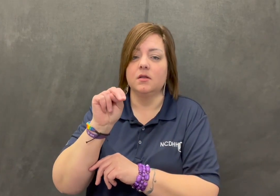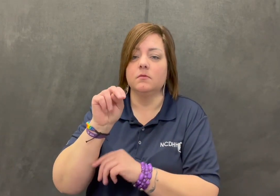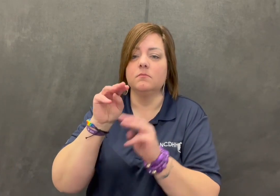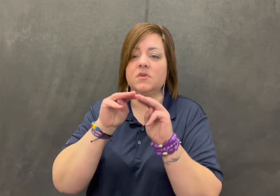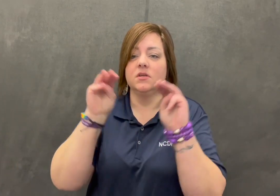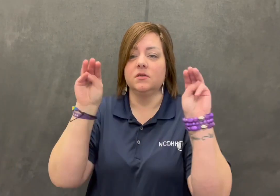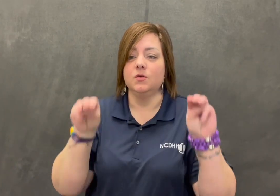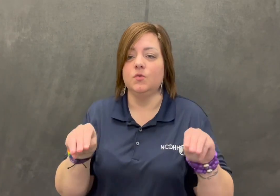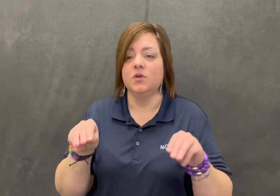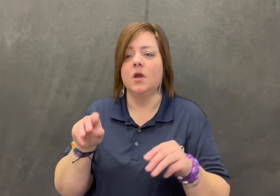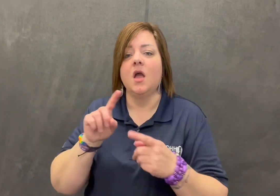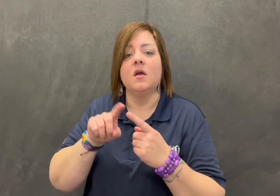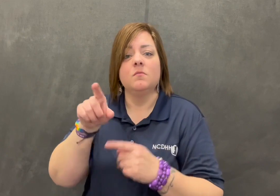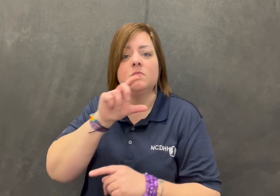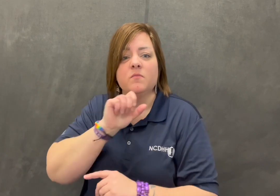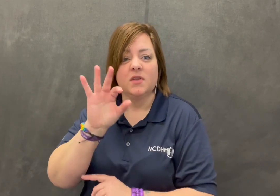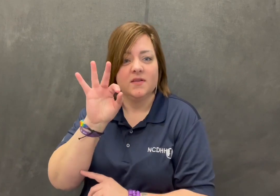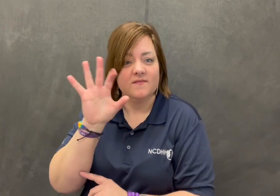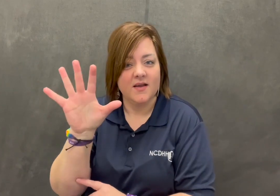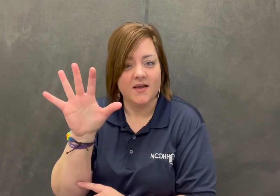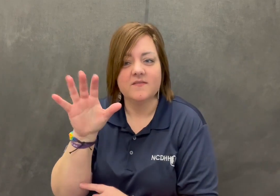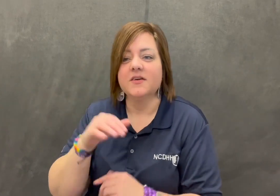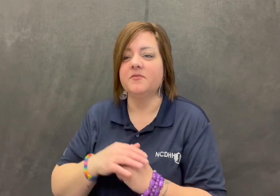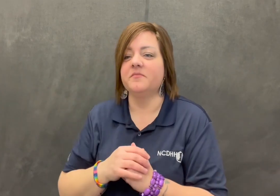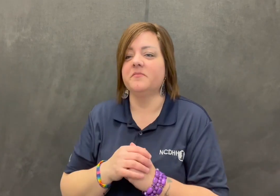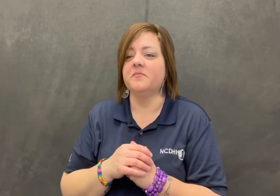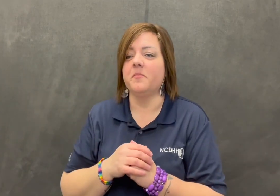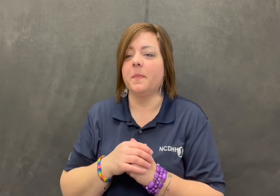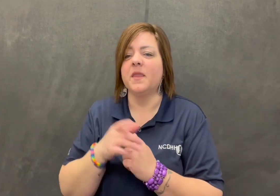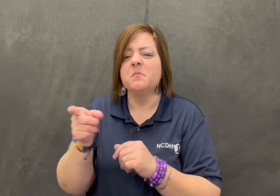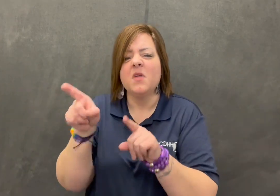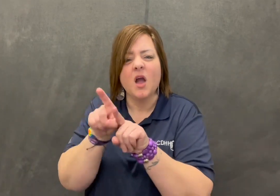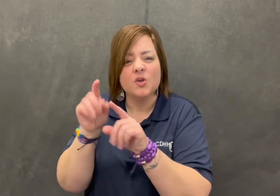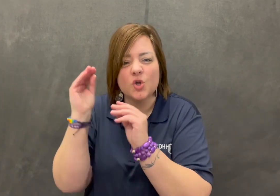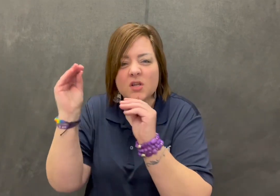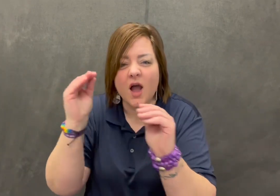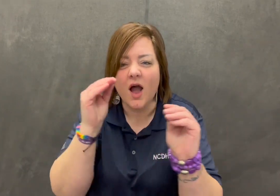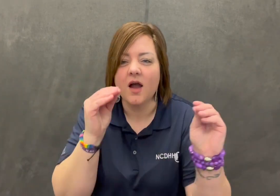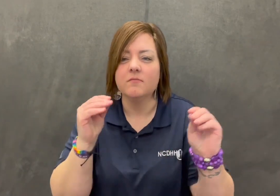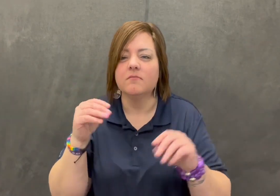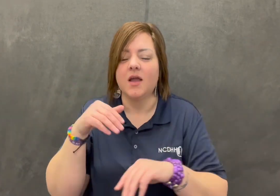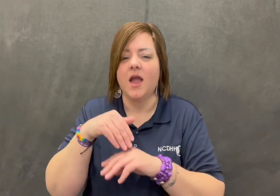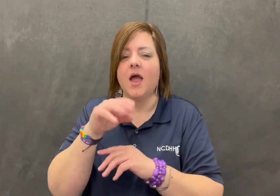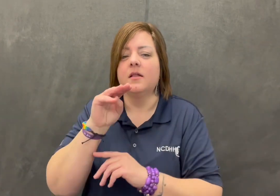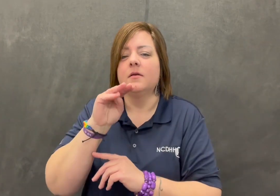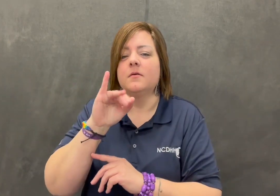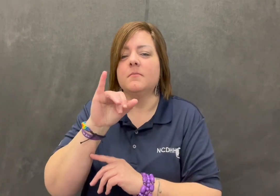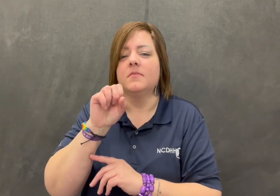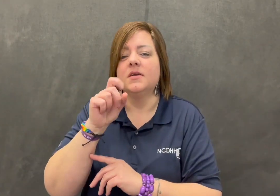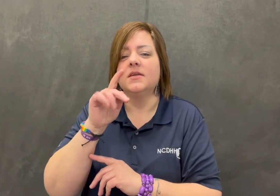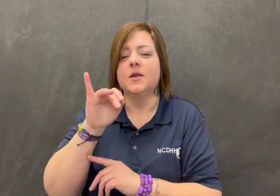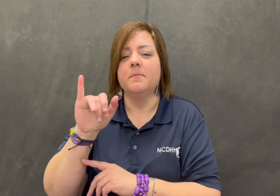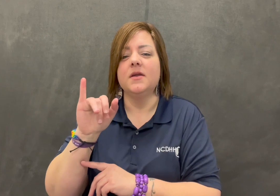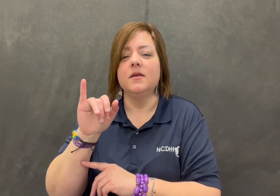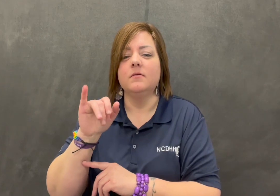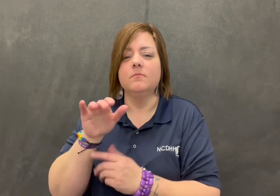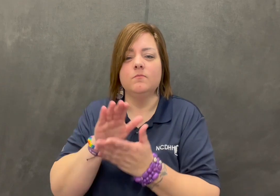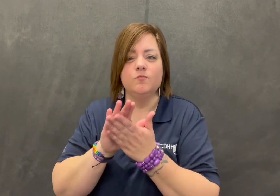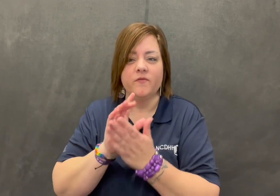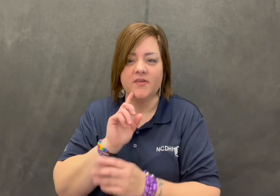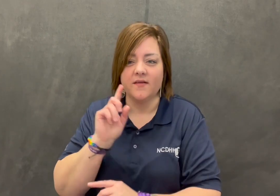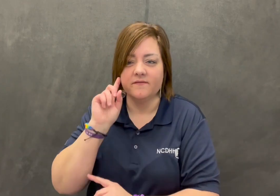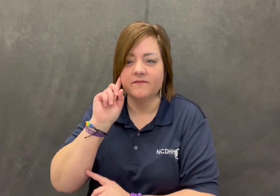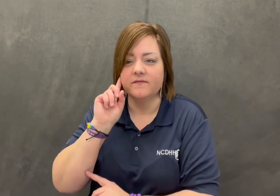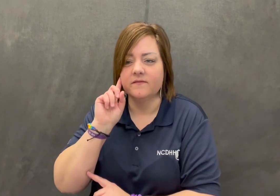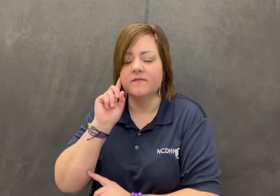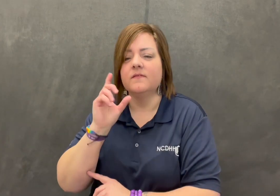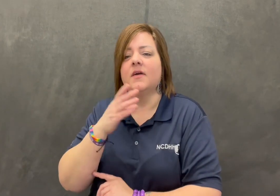Institution until the age of 95. She also taught for some time at the Mississippi School for the